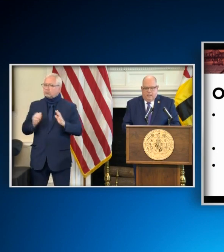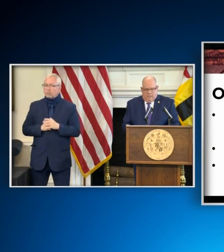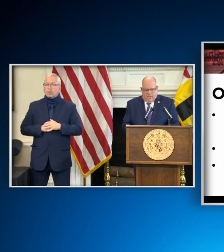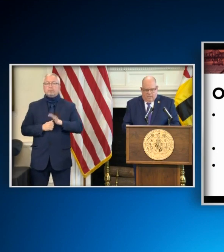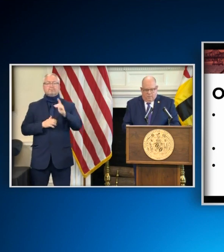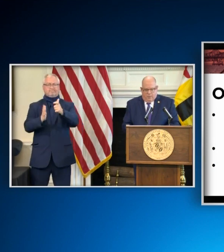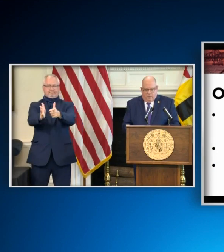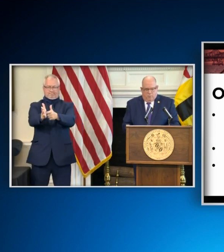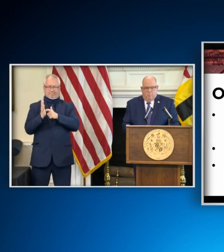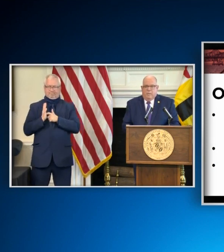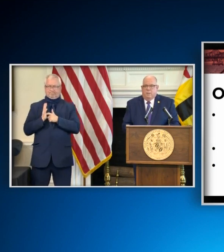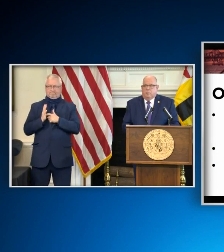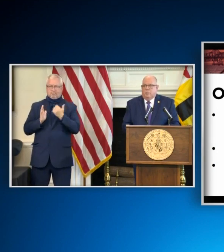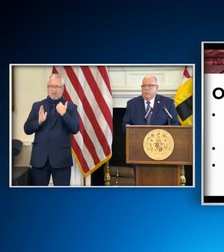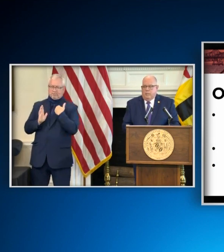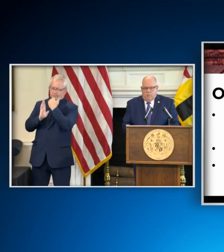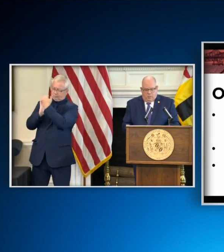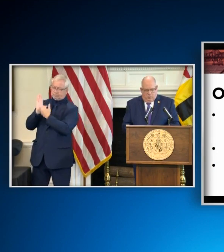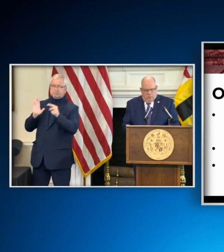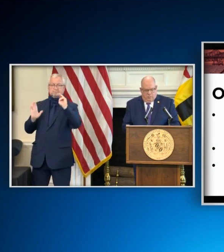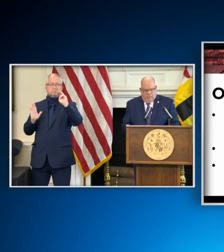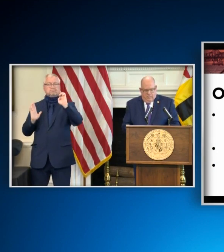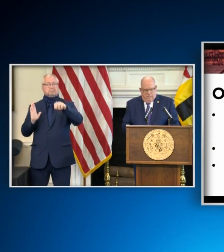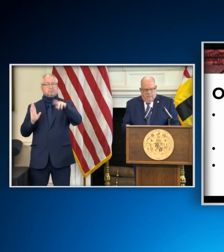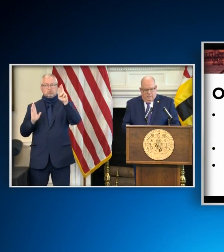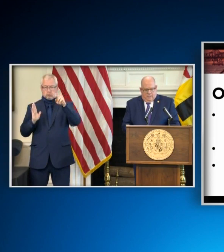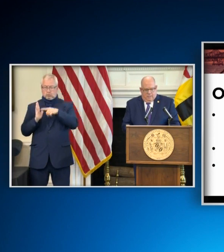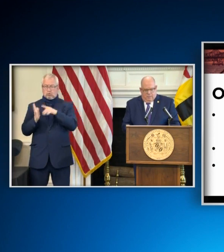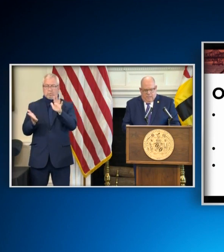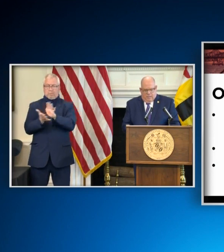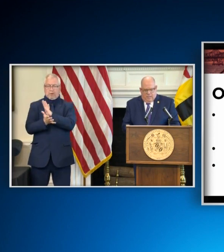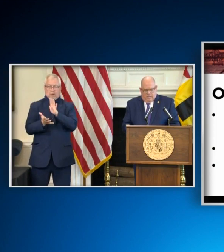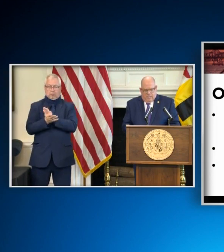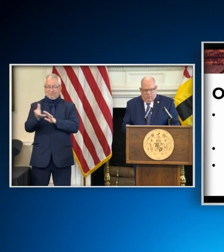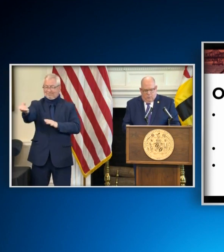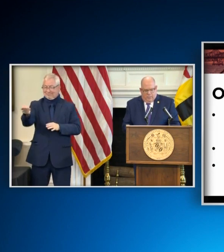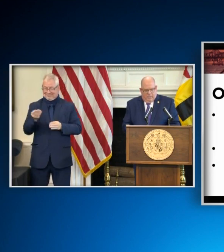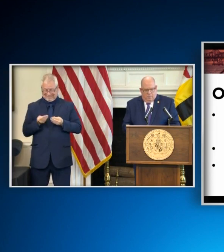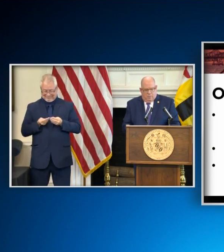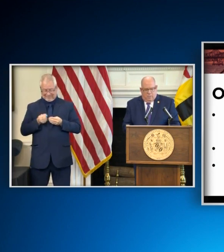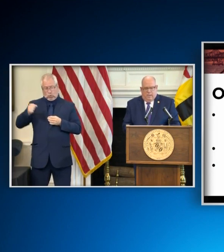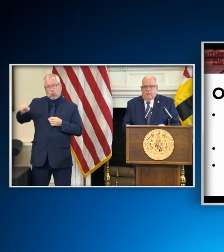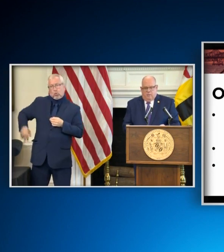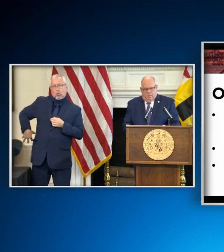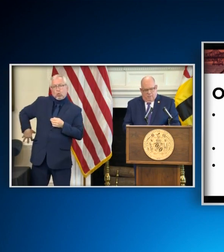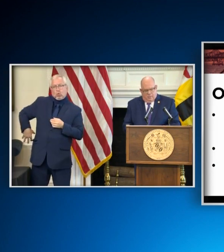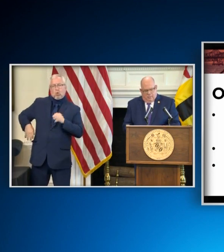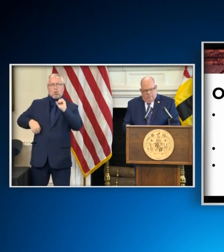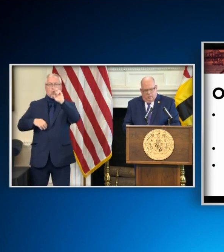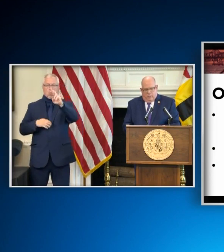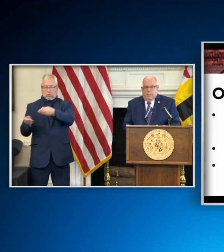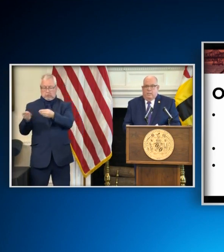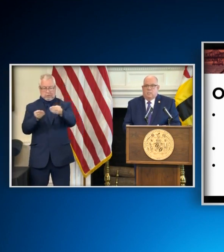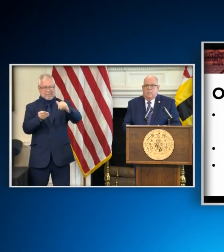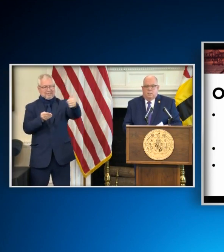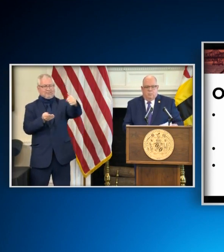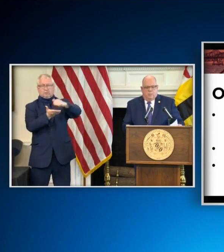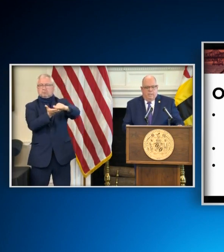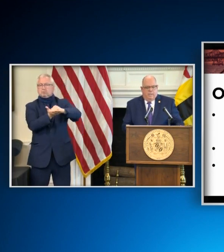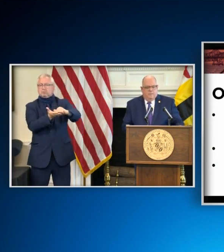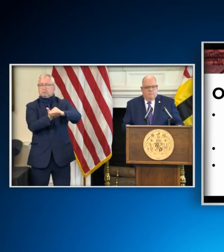RESTAURANTS ARE REQUIRED TO EITHER USE SINGLE USE DISPOSABLE PAPER MENUS OR SANITIZED USABLE MENUS BETWEEN EACH USE.